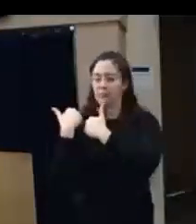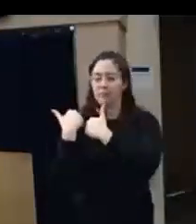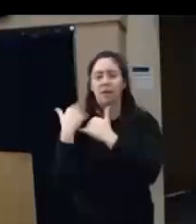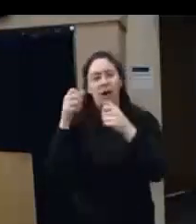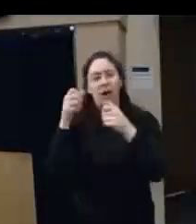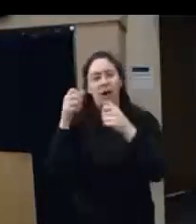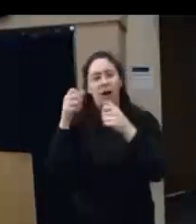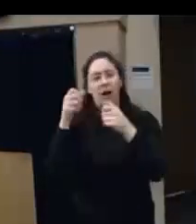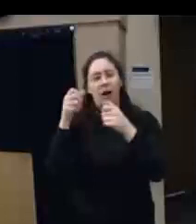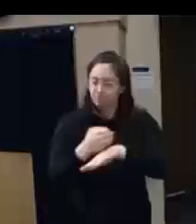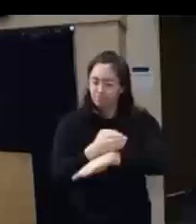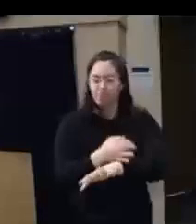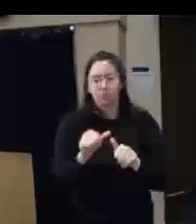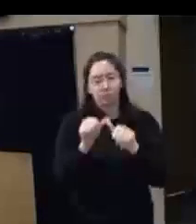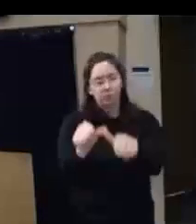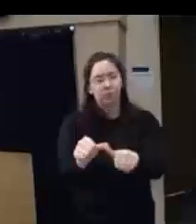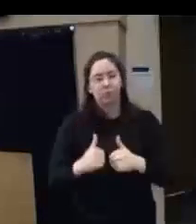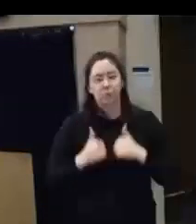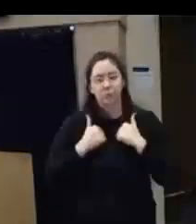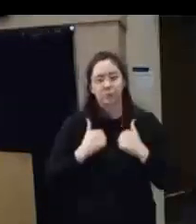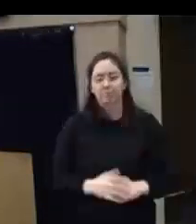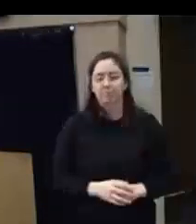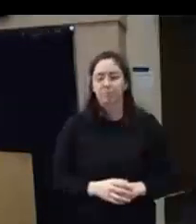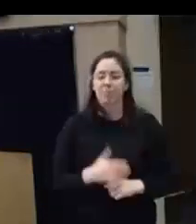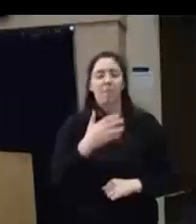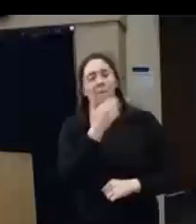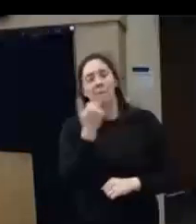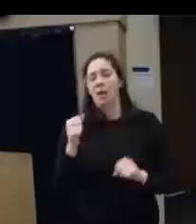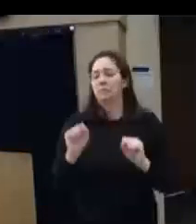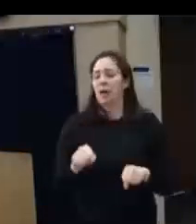opportunity to do so so we want to help them again have the best possible psychological